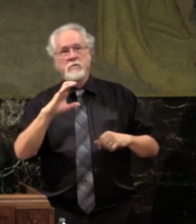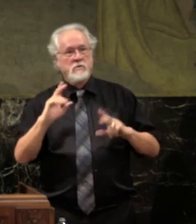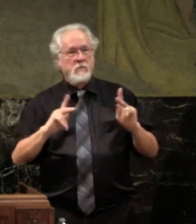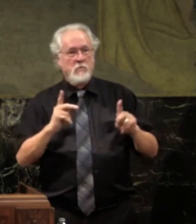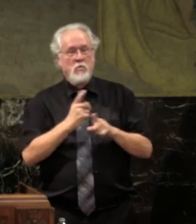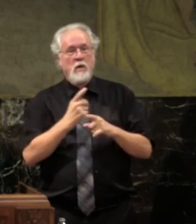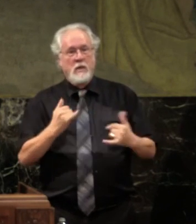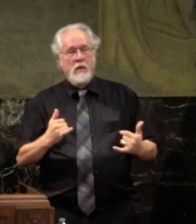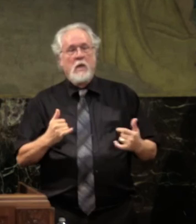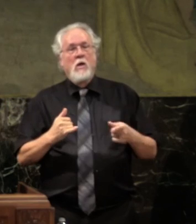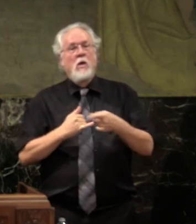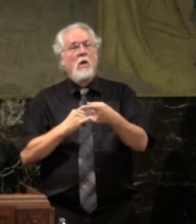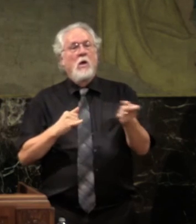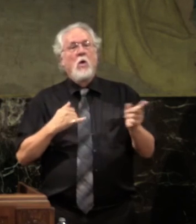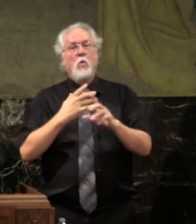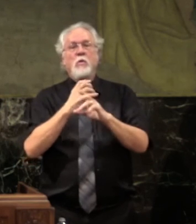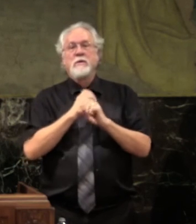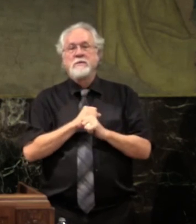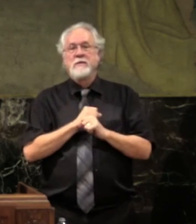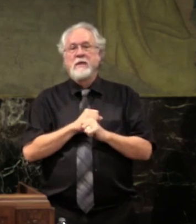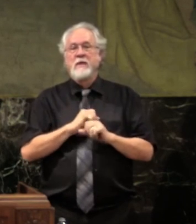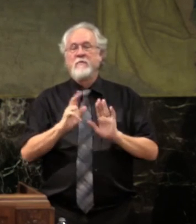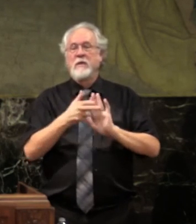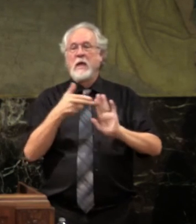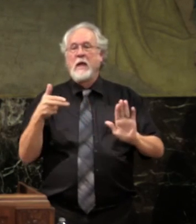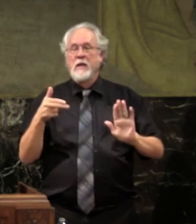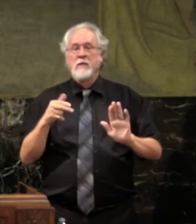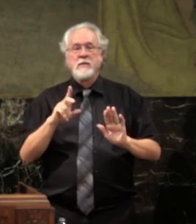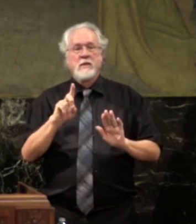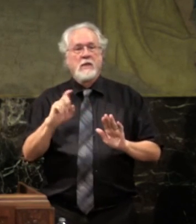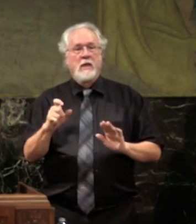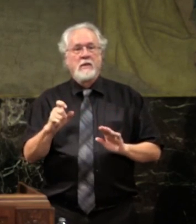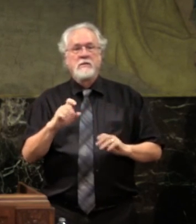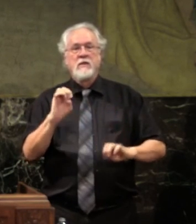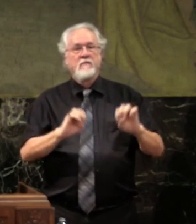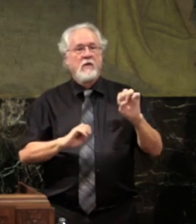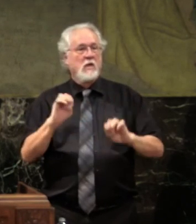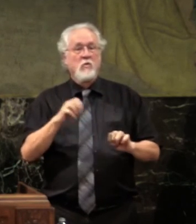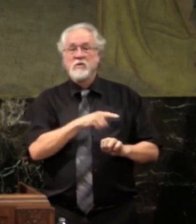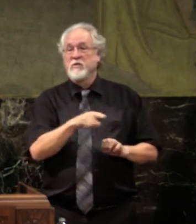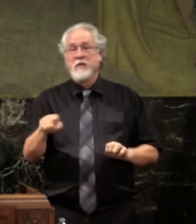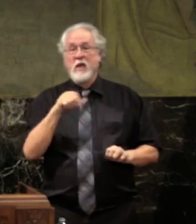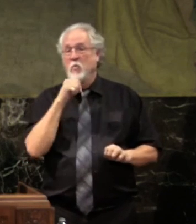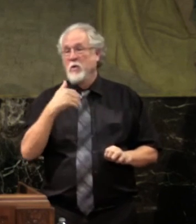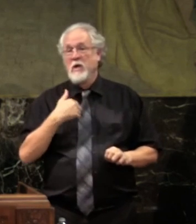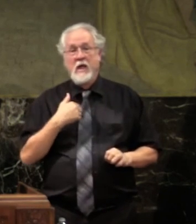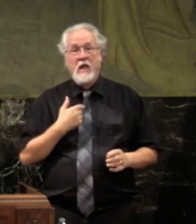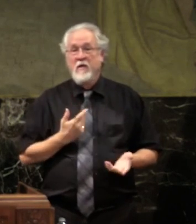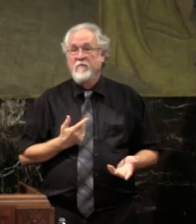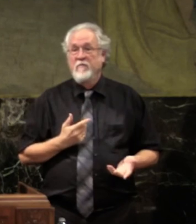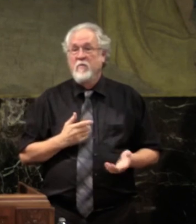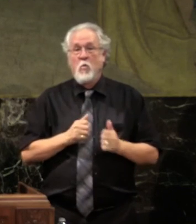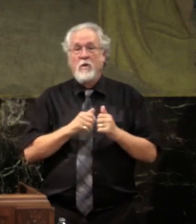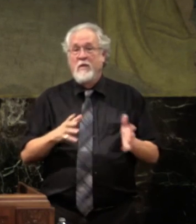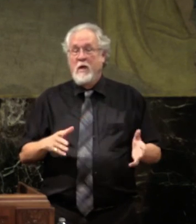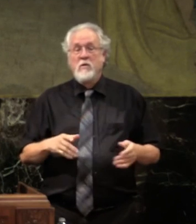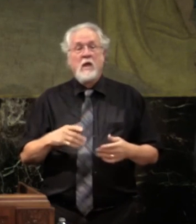have received diagnostic evaluations that they wouldn't have had otherwise we've got over a hundred people being